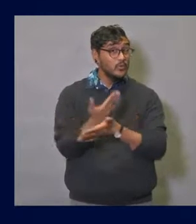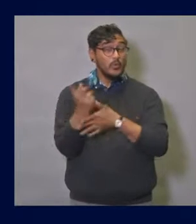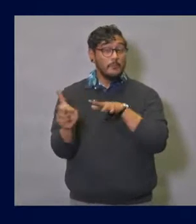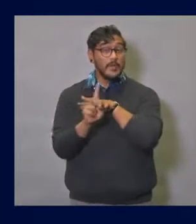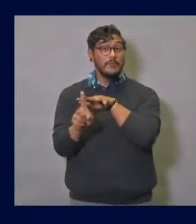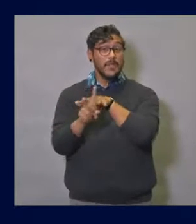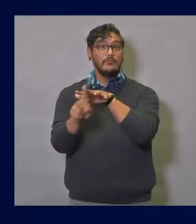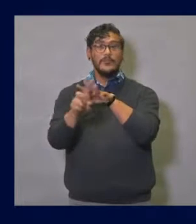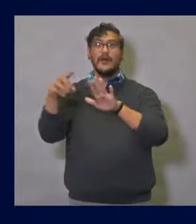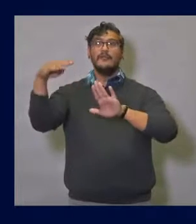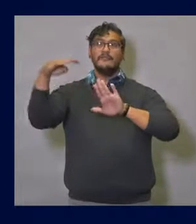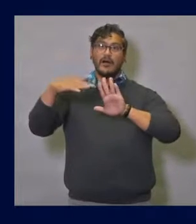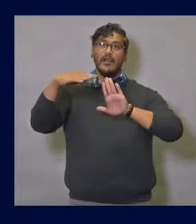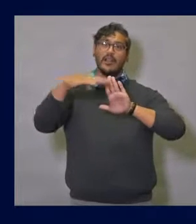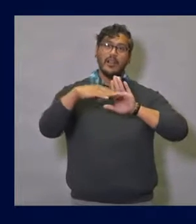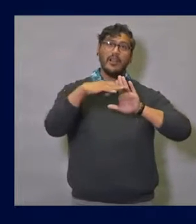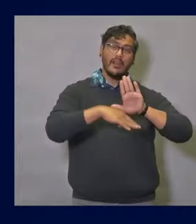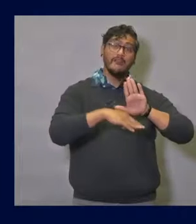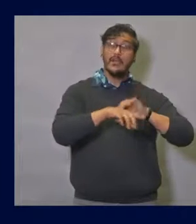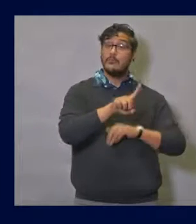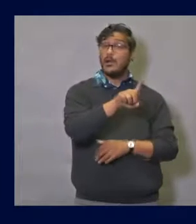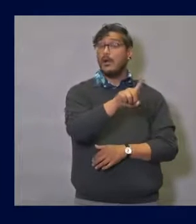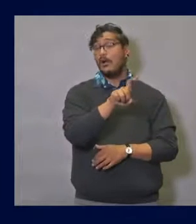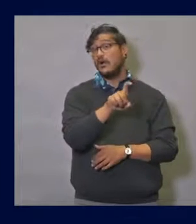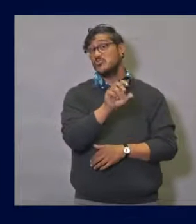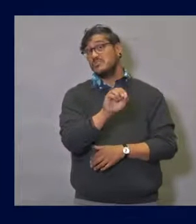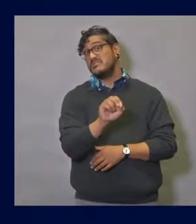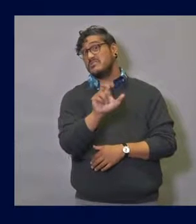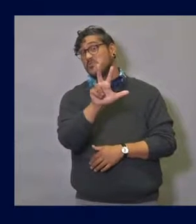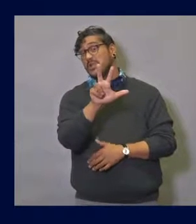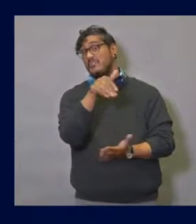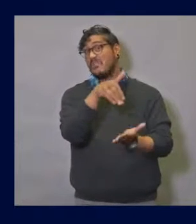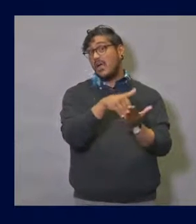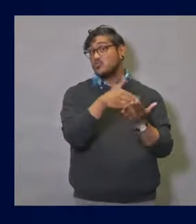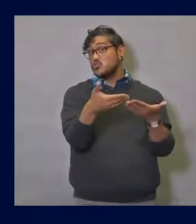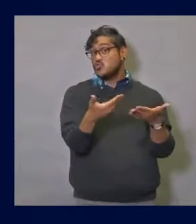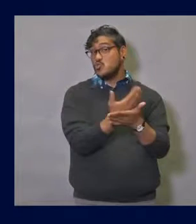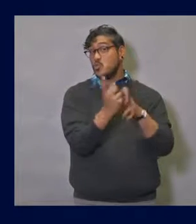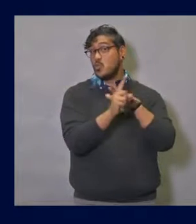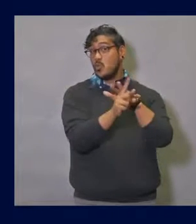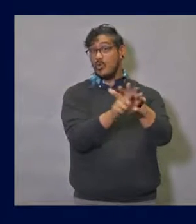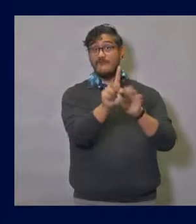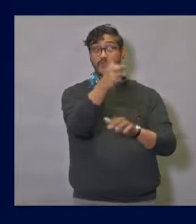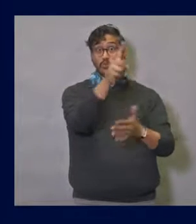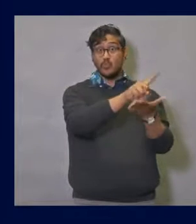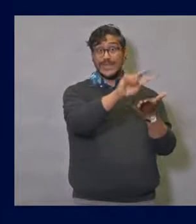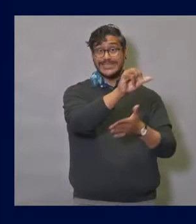PASADENA.